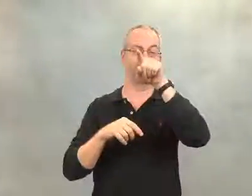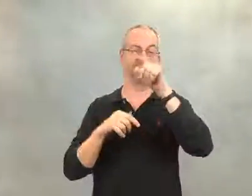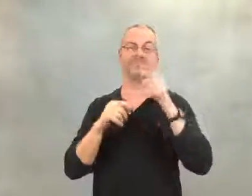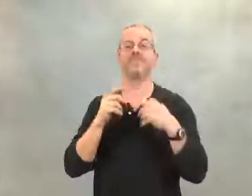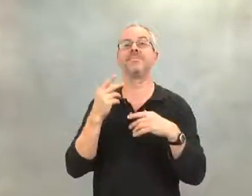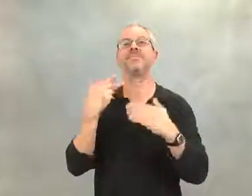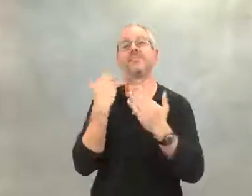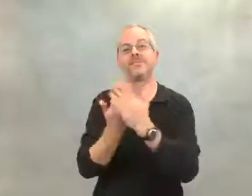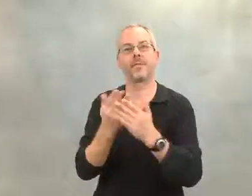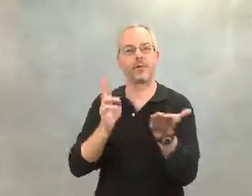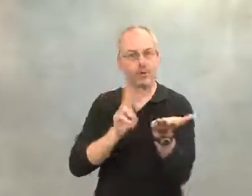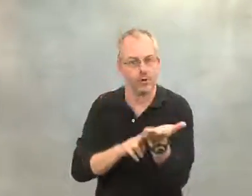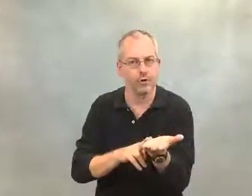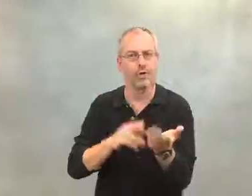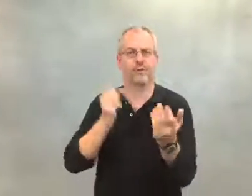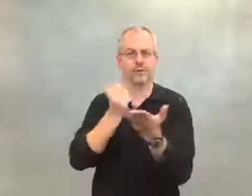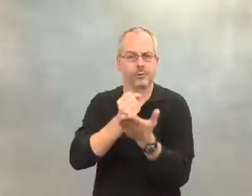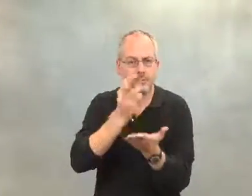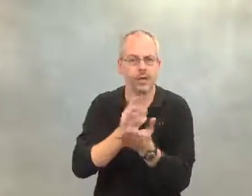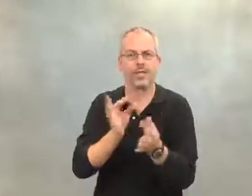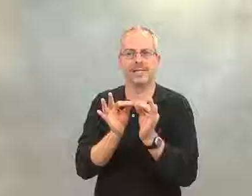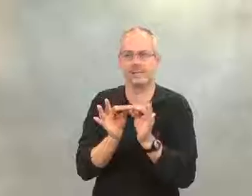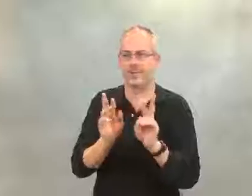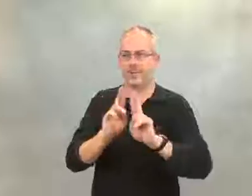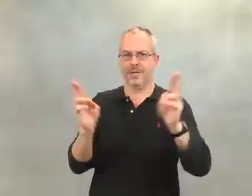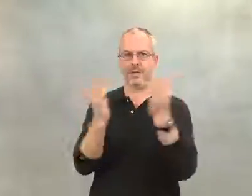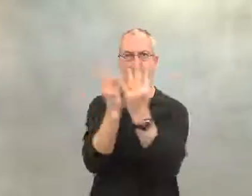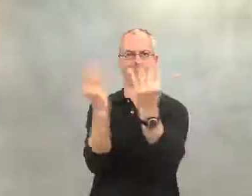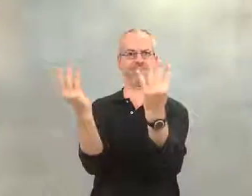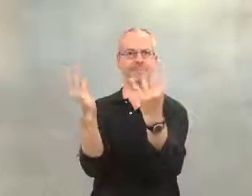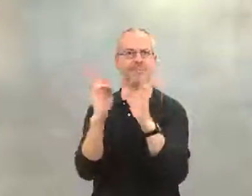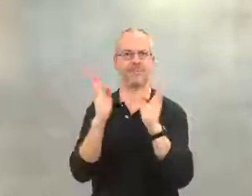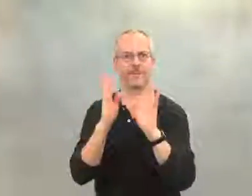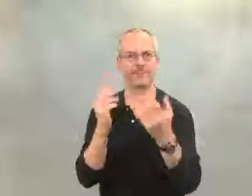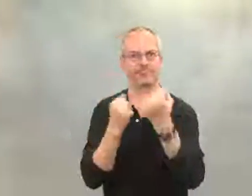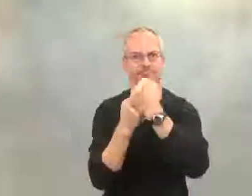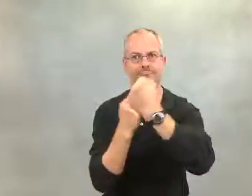When I got there, there were nurses, social workers and interpreters at the ready.